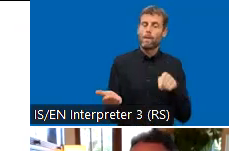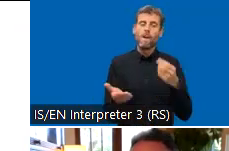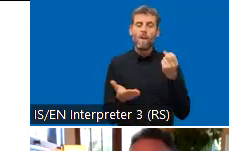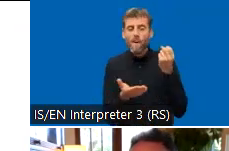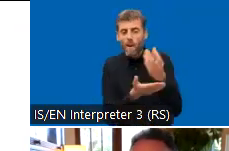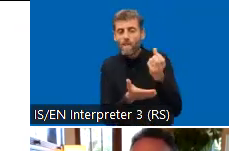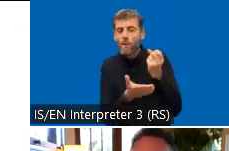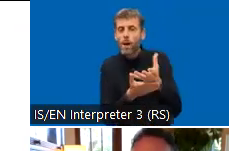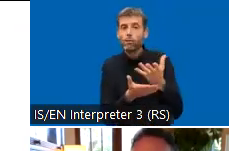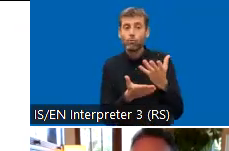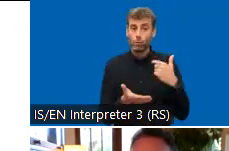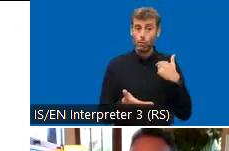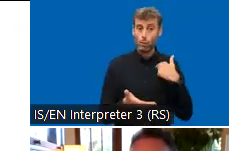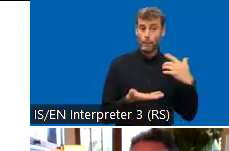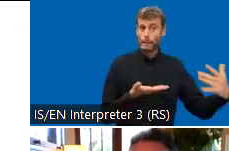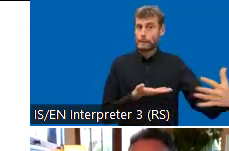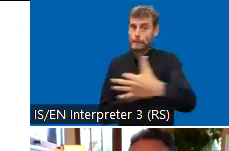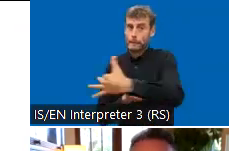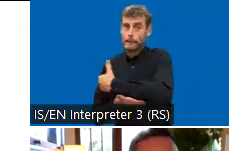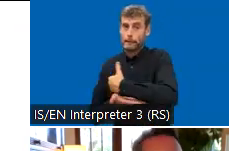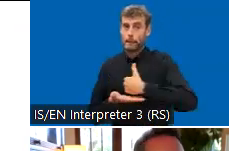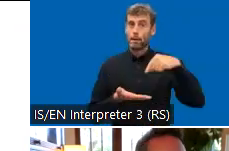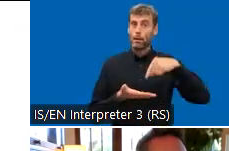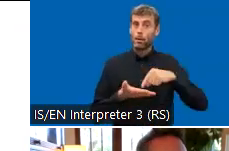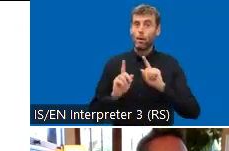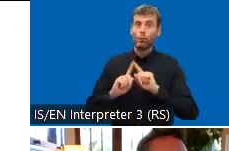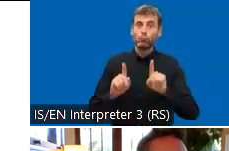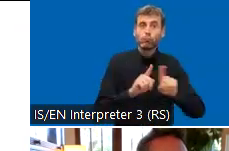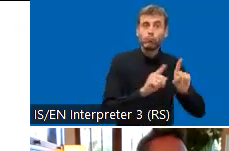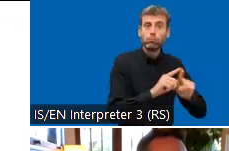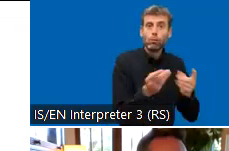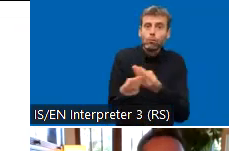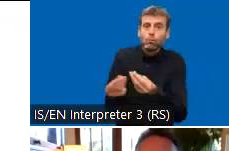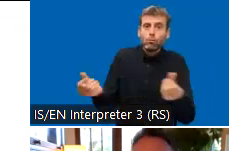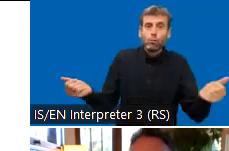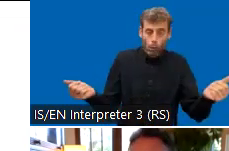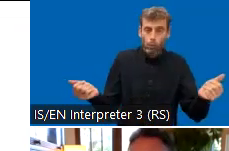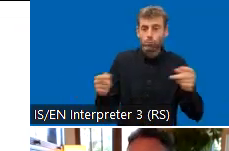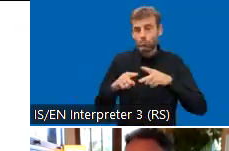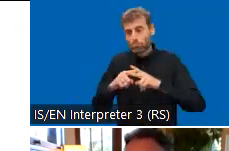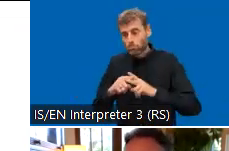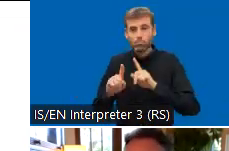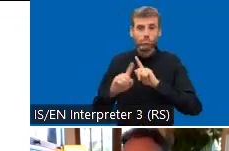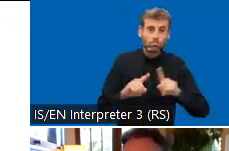are collecting, resources that we're collecting, so please take a look at it. We will be updating it